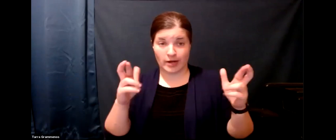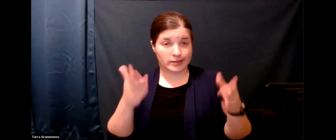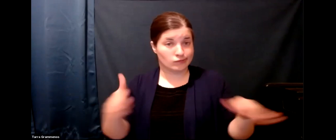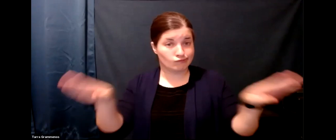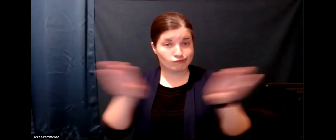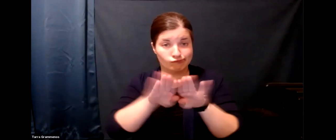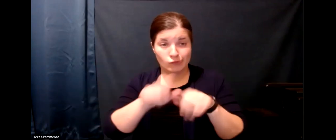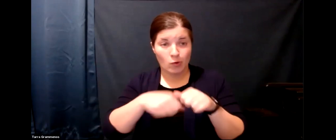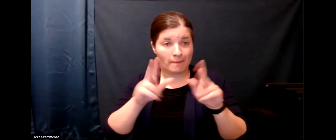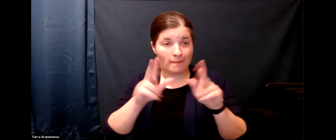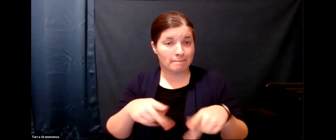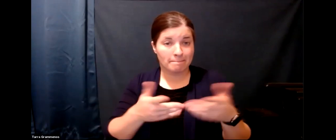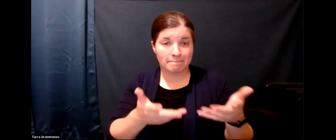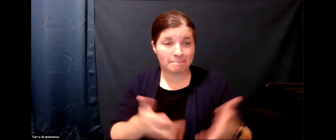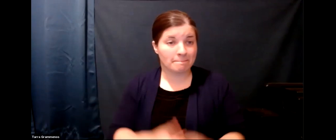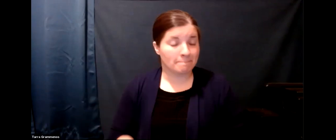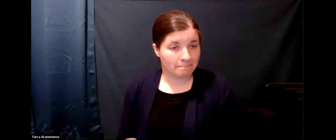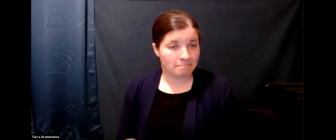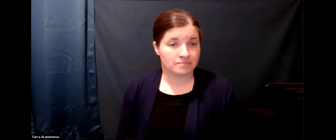Jessalyn Akerman-Frank: Sure.